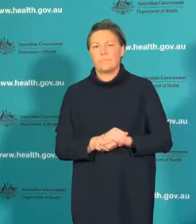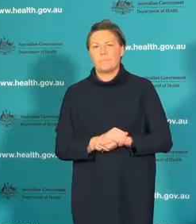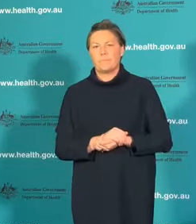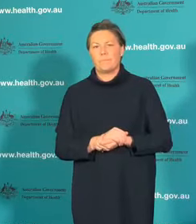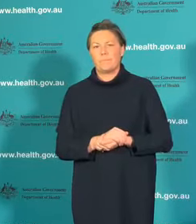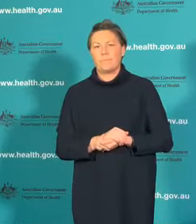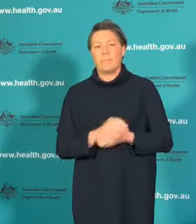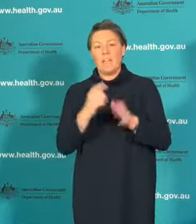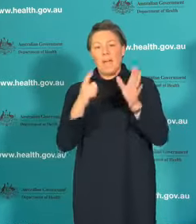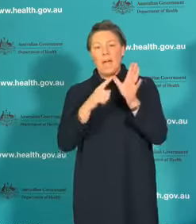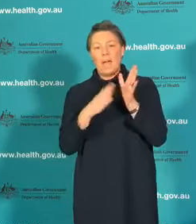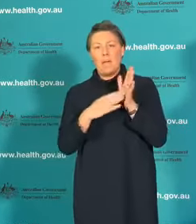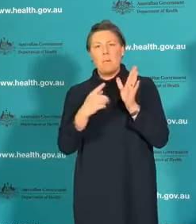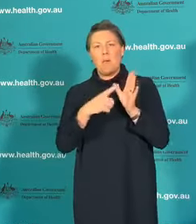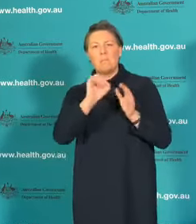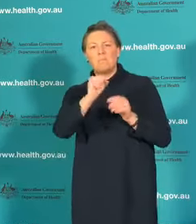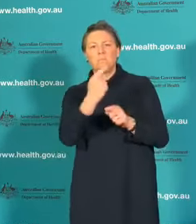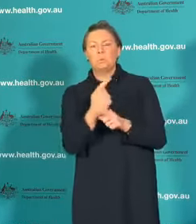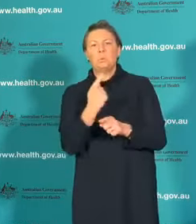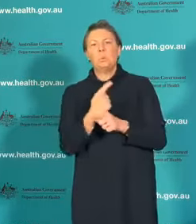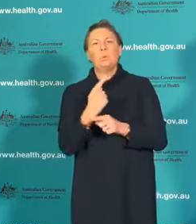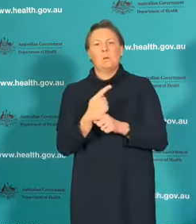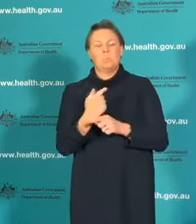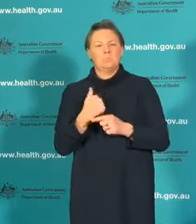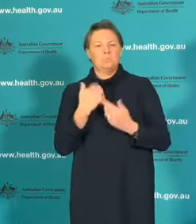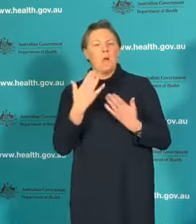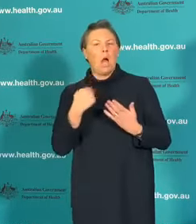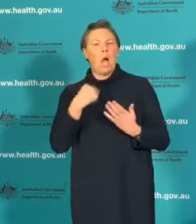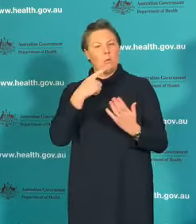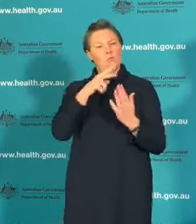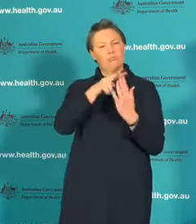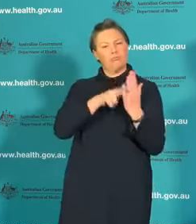AMA has put out Nour and just see if there's any difference between that